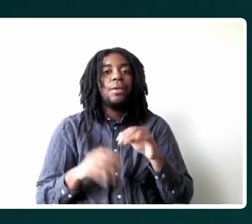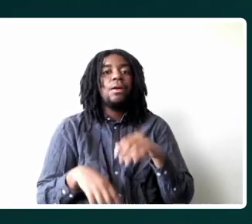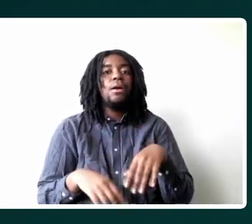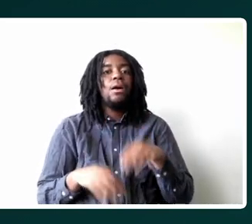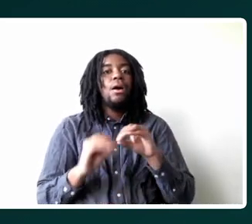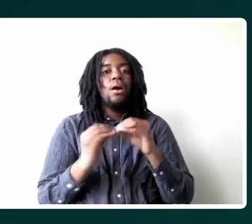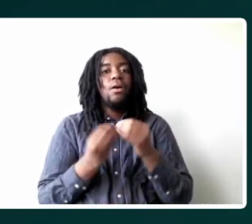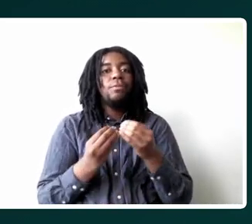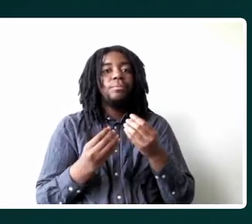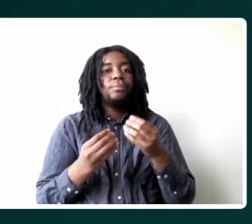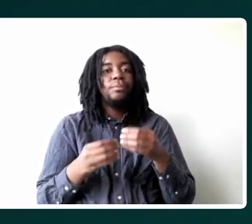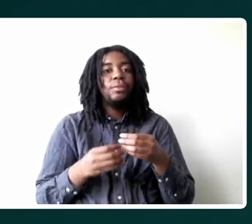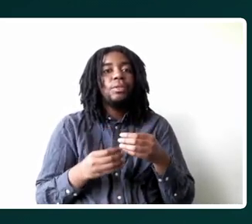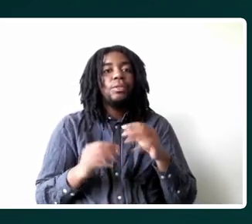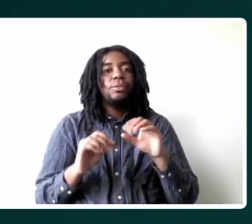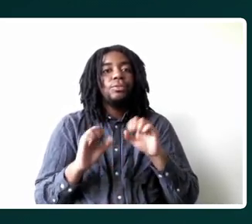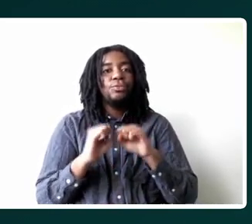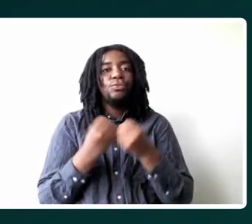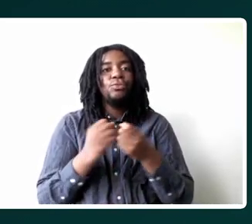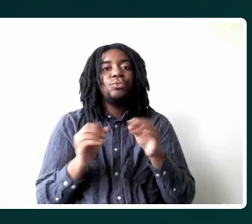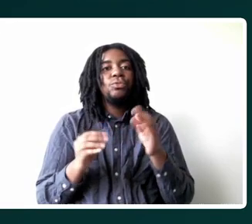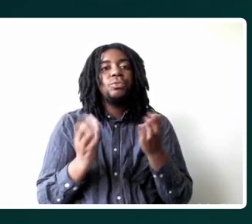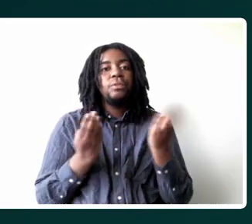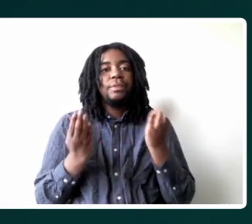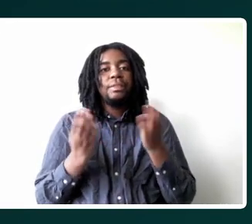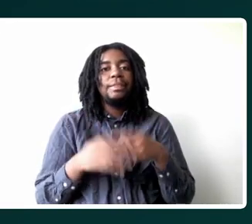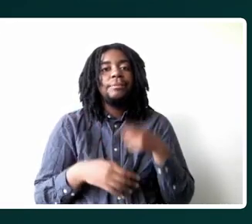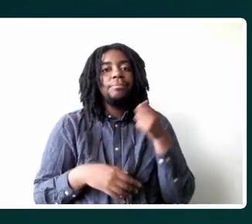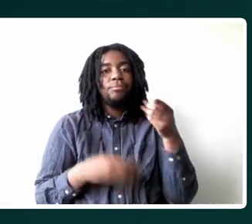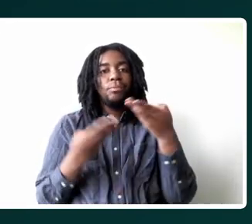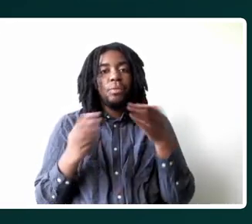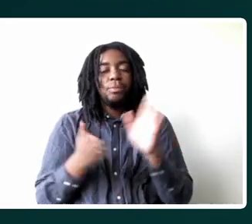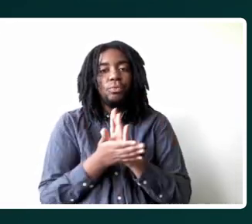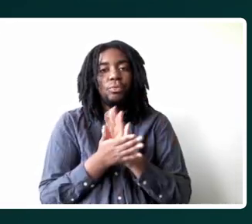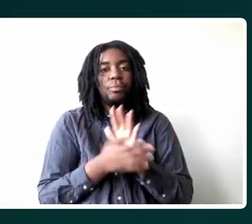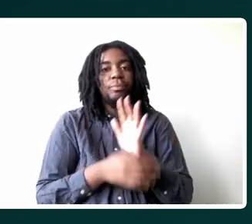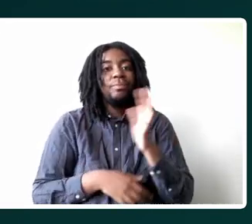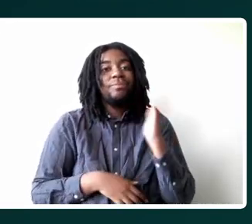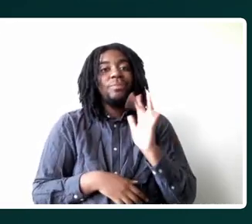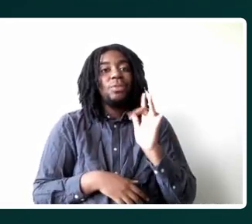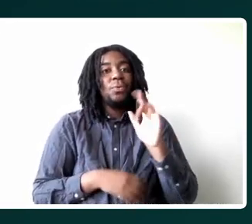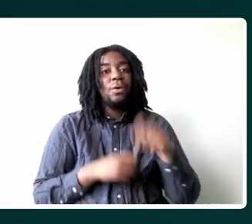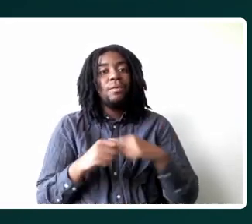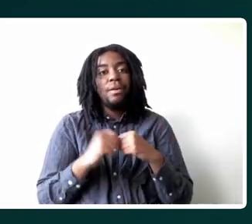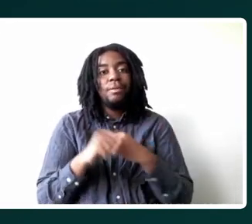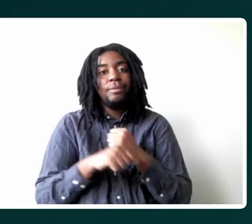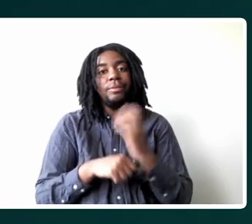County Public Schools. For the past 25 years, I have worked in the field of multilingual family